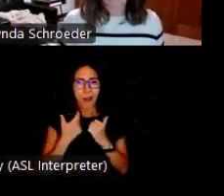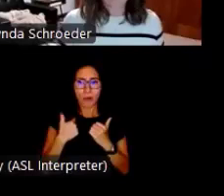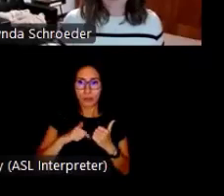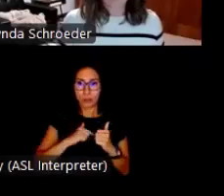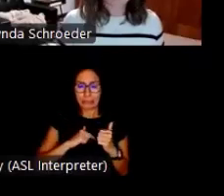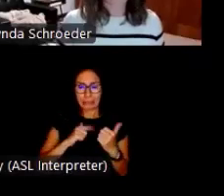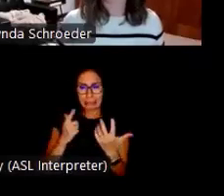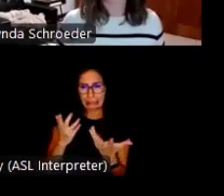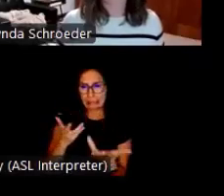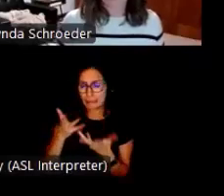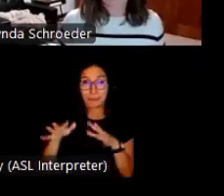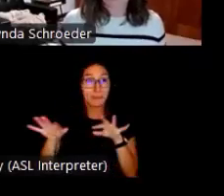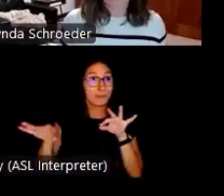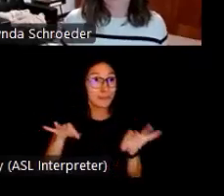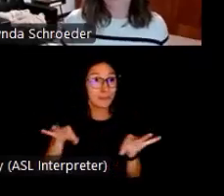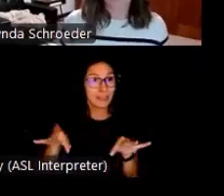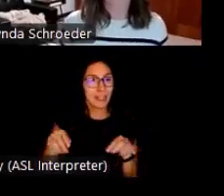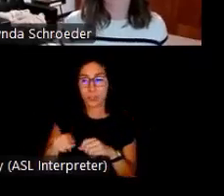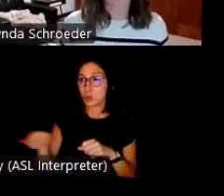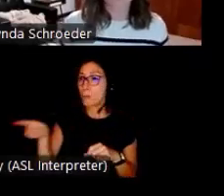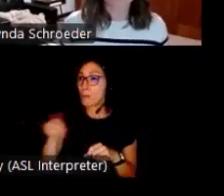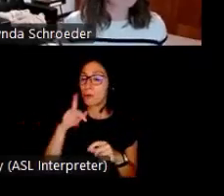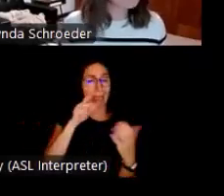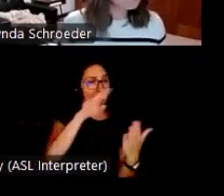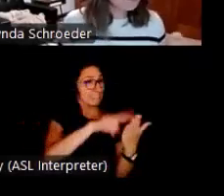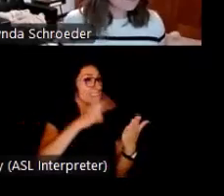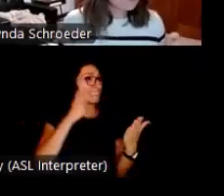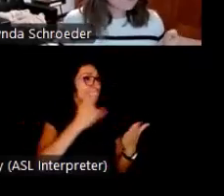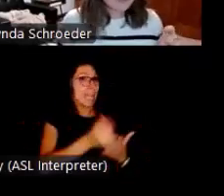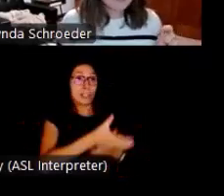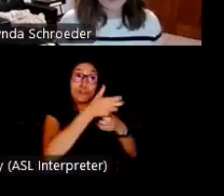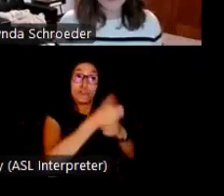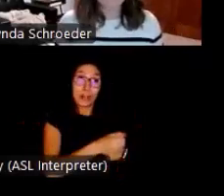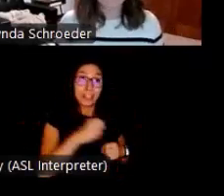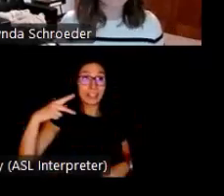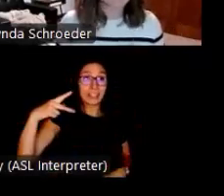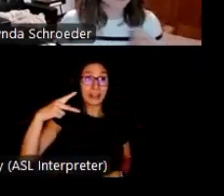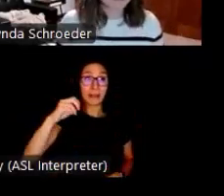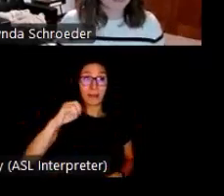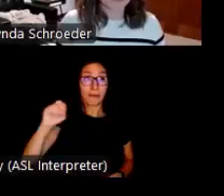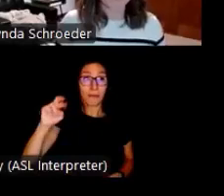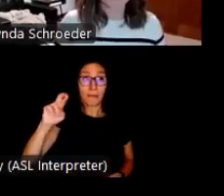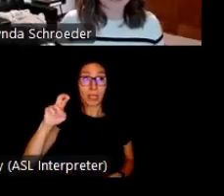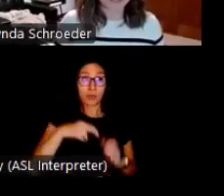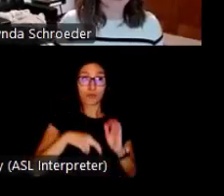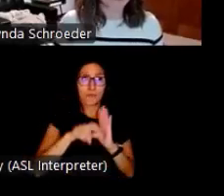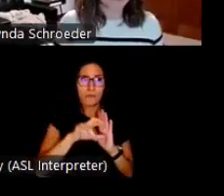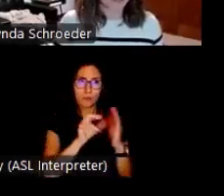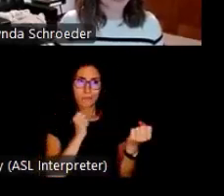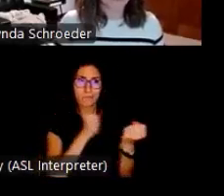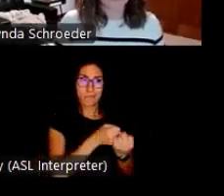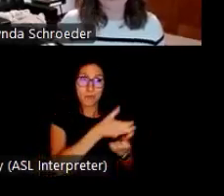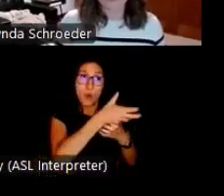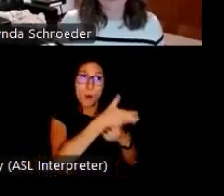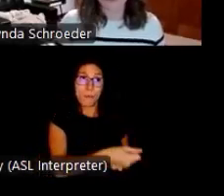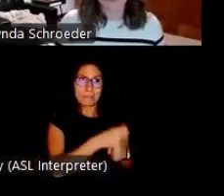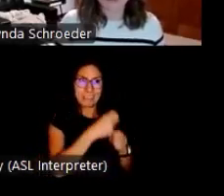the academic jargon of peer-reviewed work. So hopefully, today, I'm going to give examples of how we can do this in rural spaces